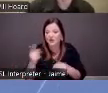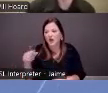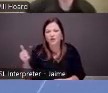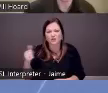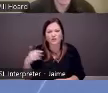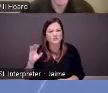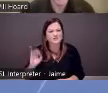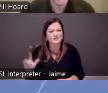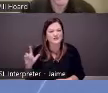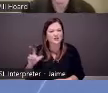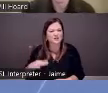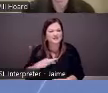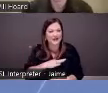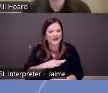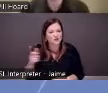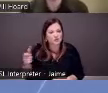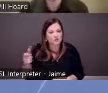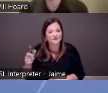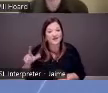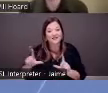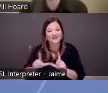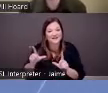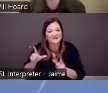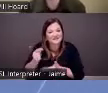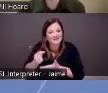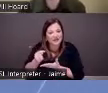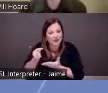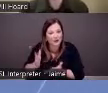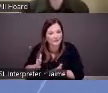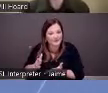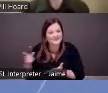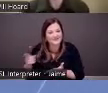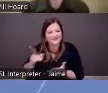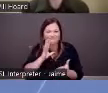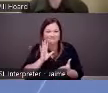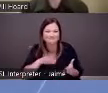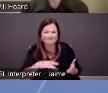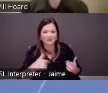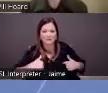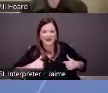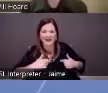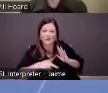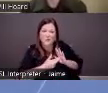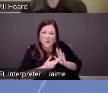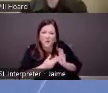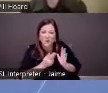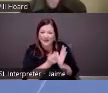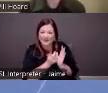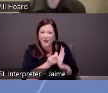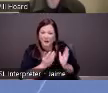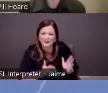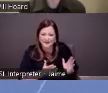is a licensed therapist, and he talked about his role as a therapist versus his role as a researcher.